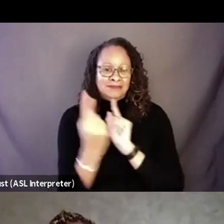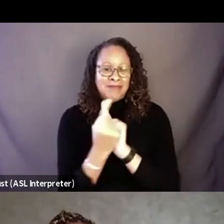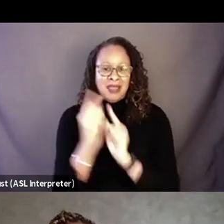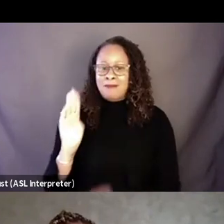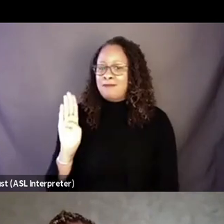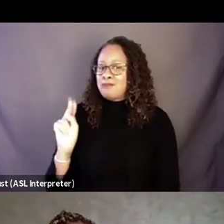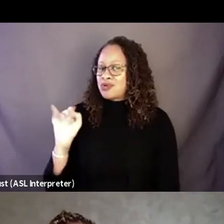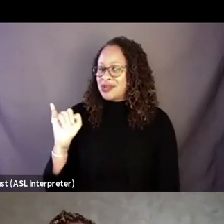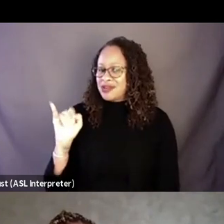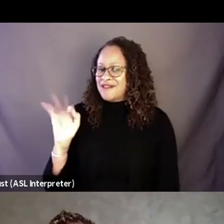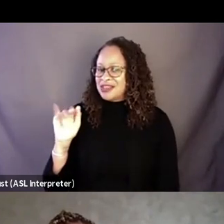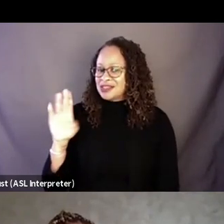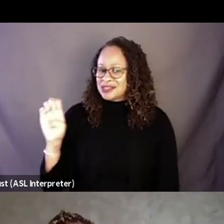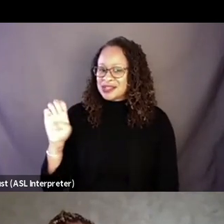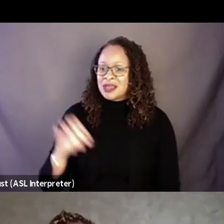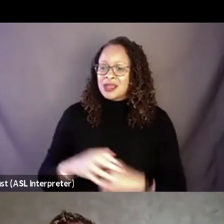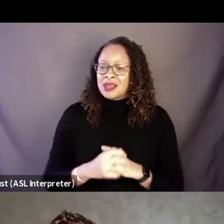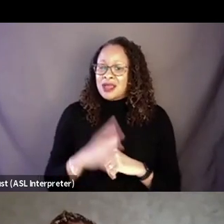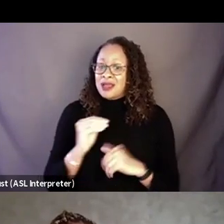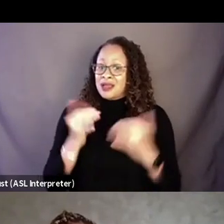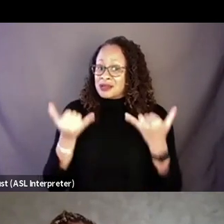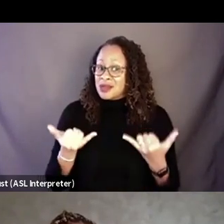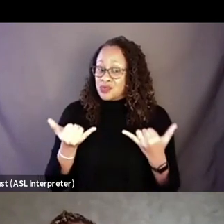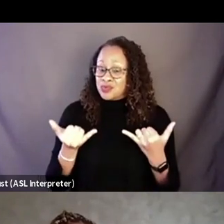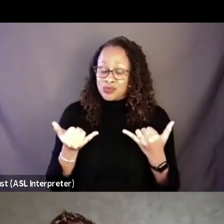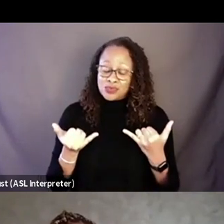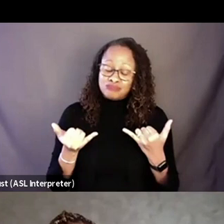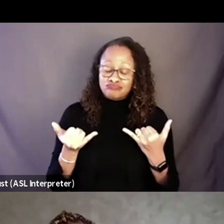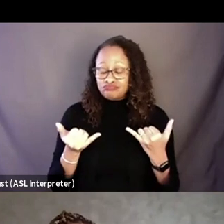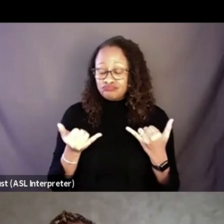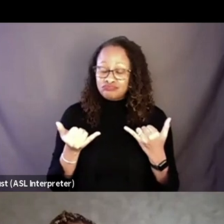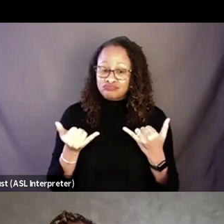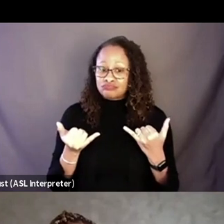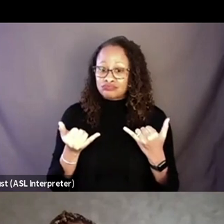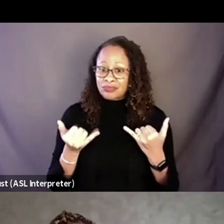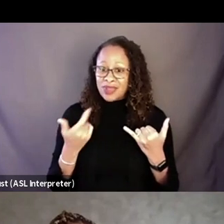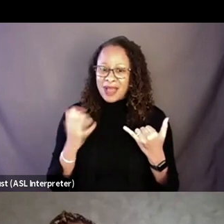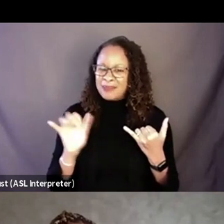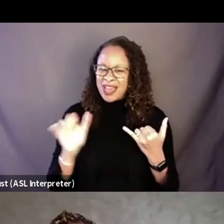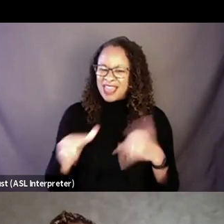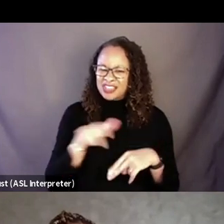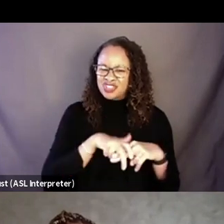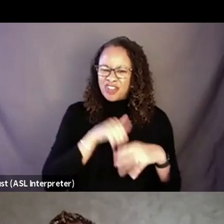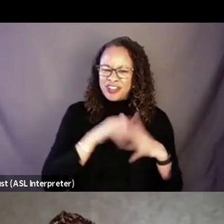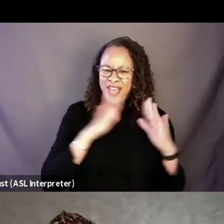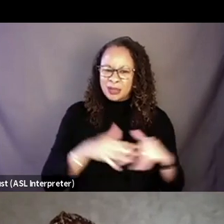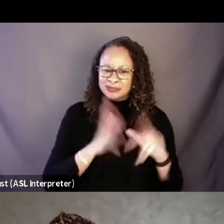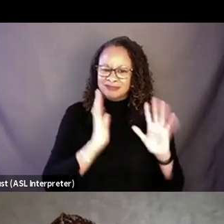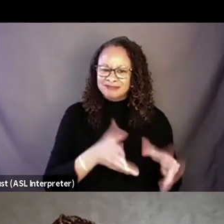and now I'm like that chair in the house. (chuckles)